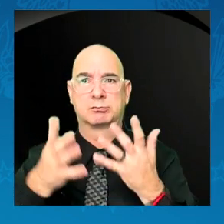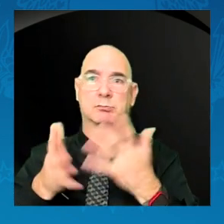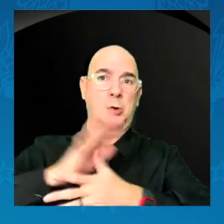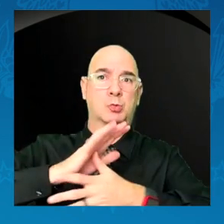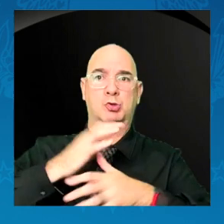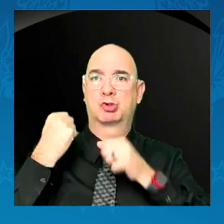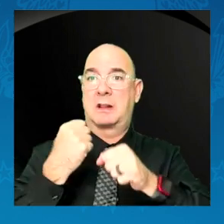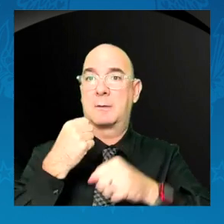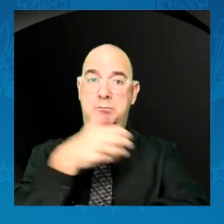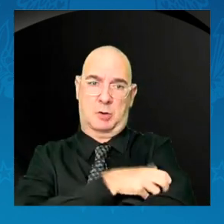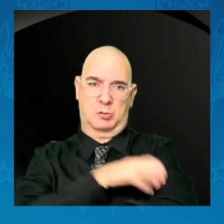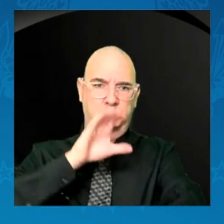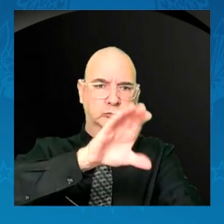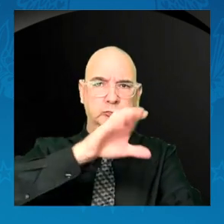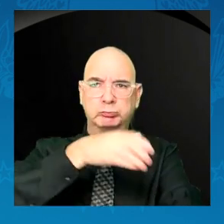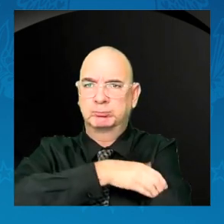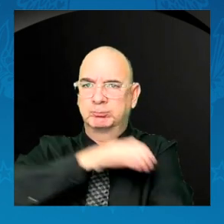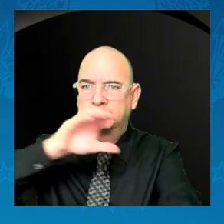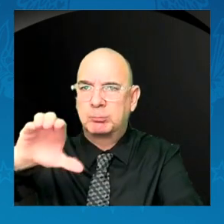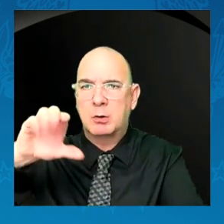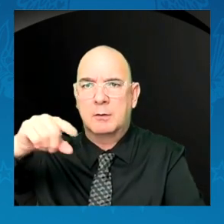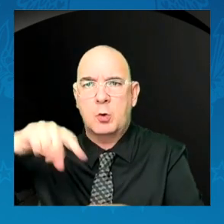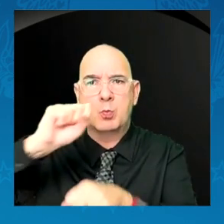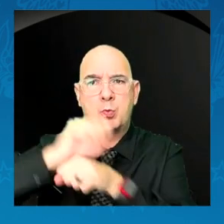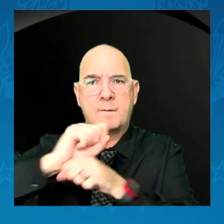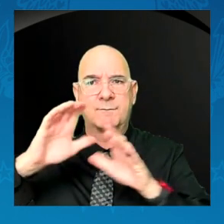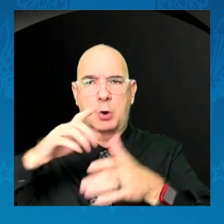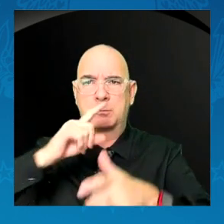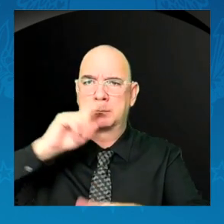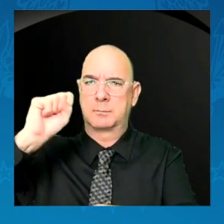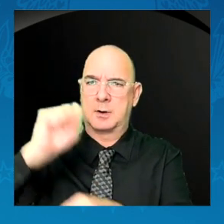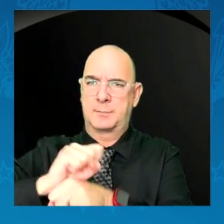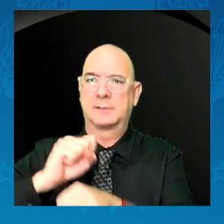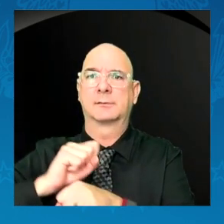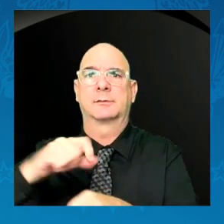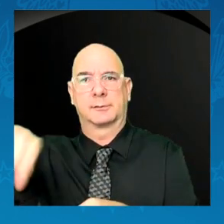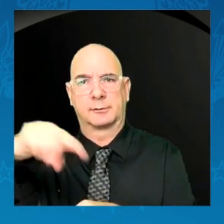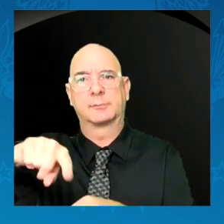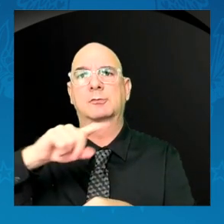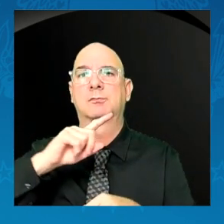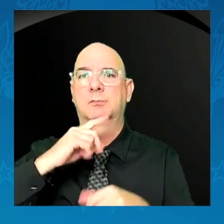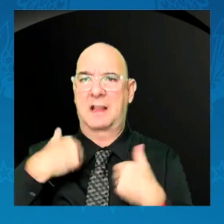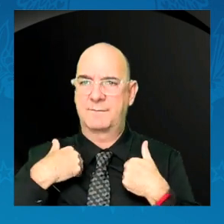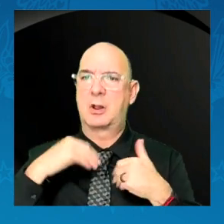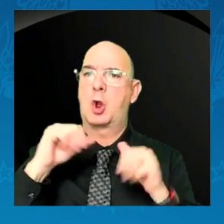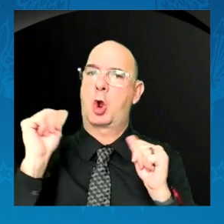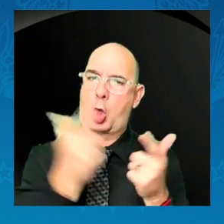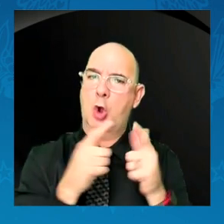There is commitment across all of our agencies across this entire administration as leaders to the principles and vision